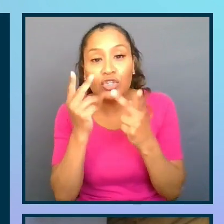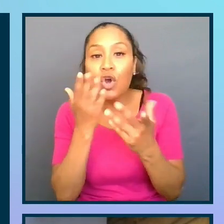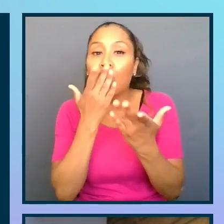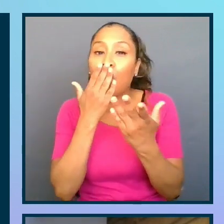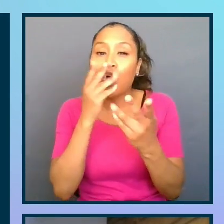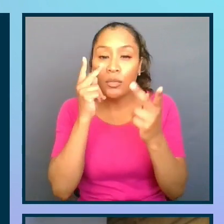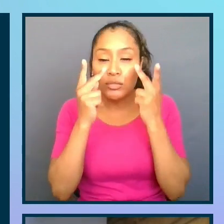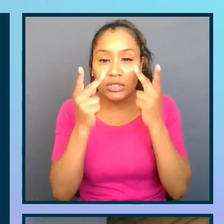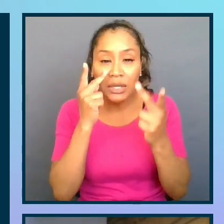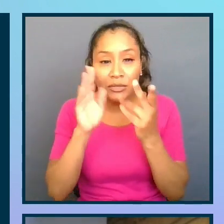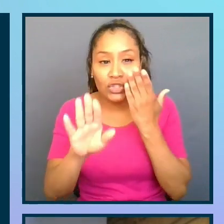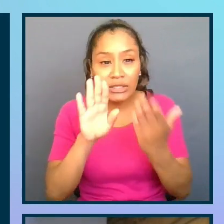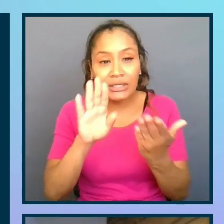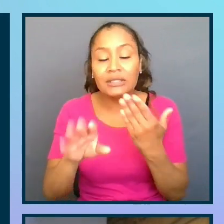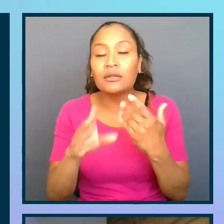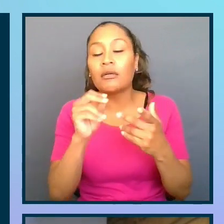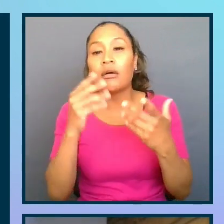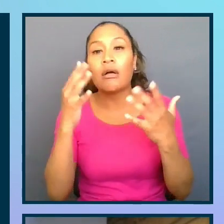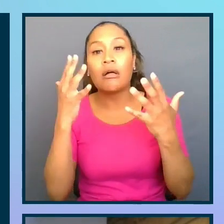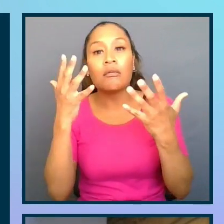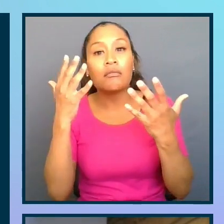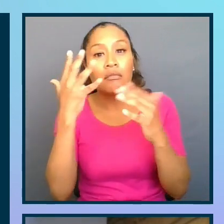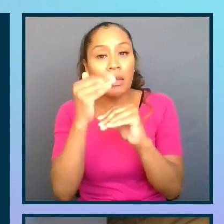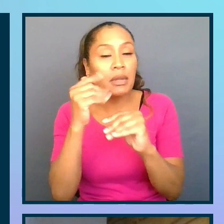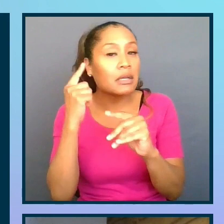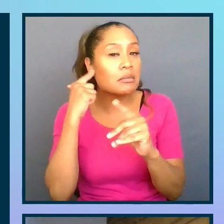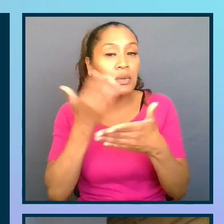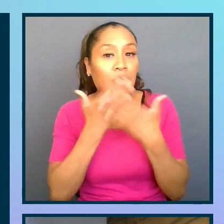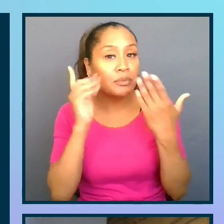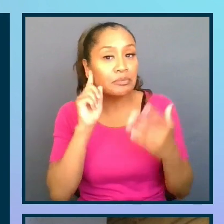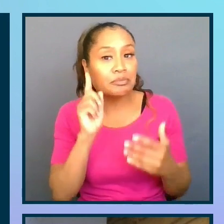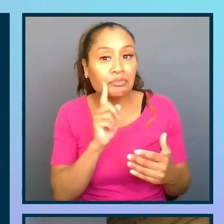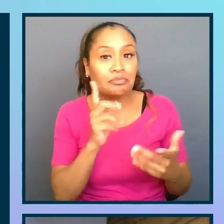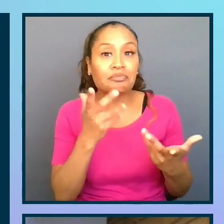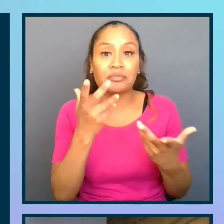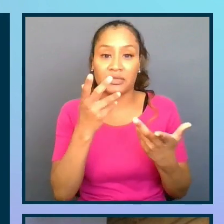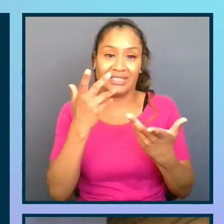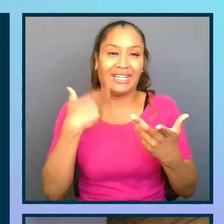use with limited or no hearing, use with dexterity and mobility impairments,